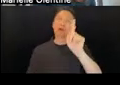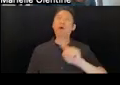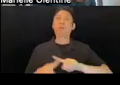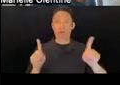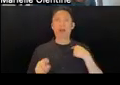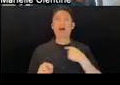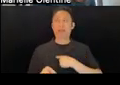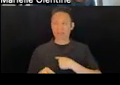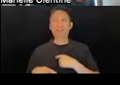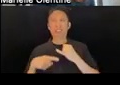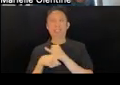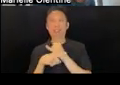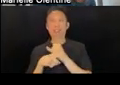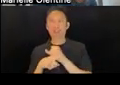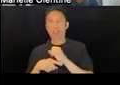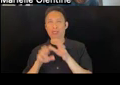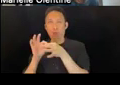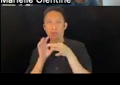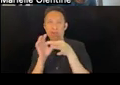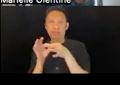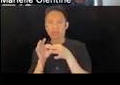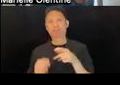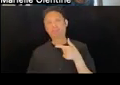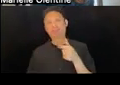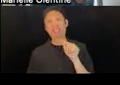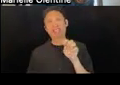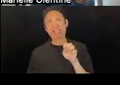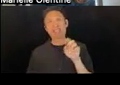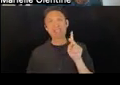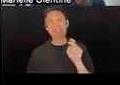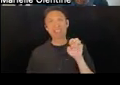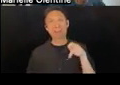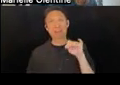And this was before Netflix had the "play a video at